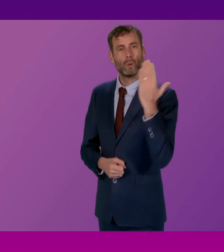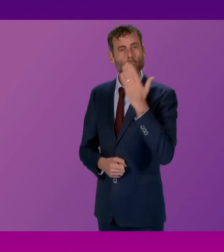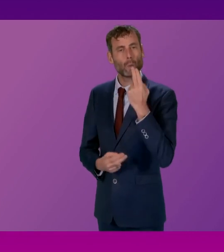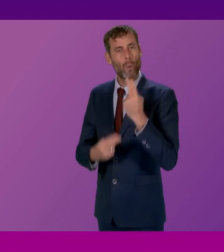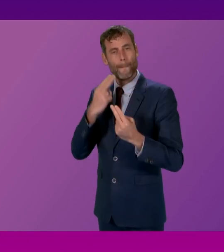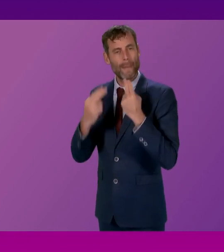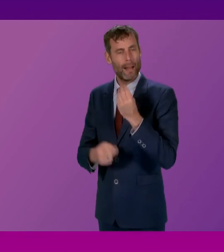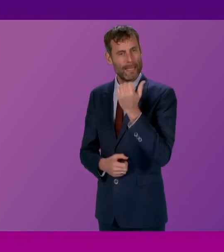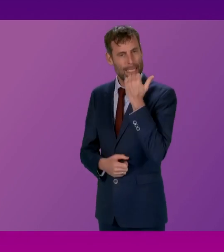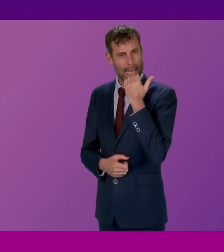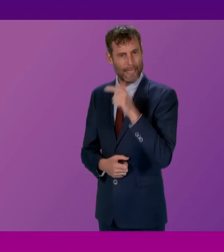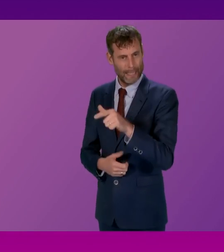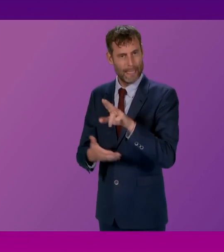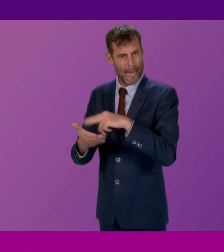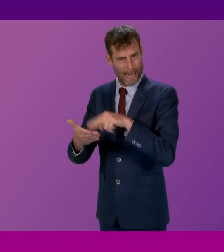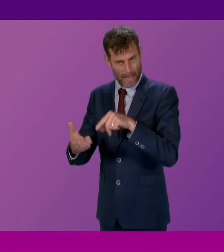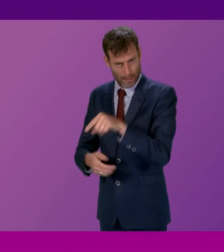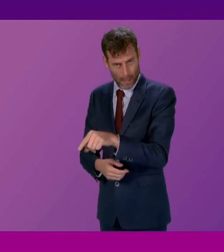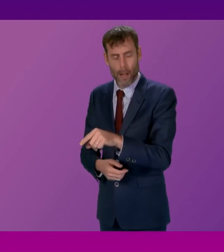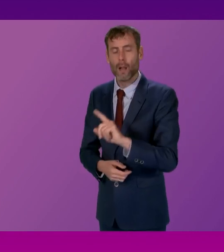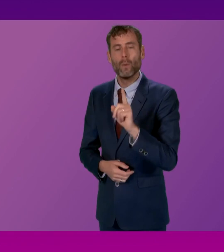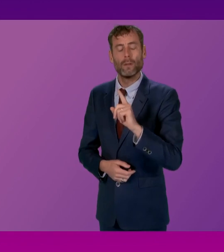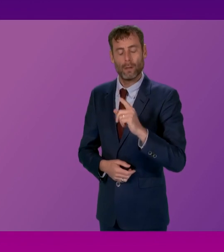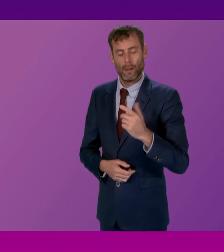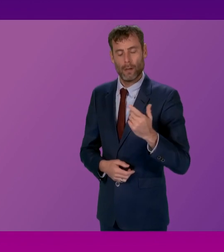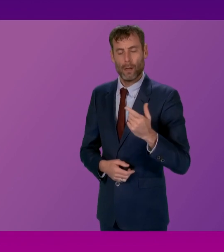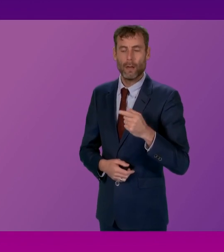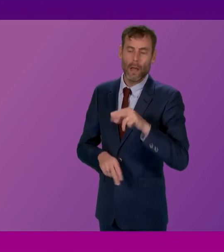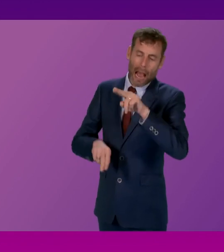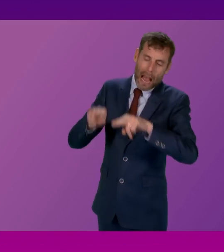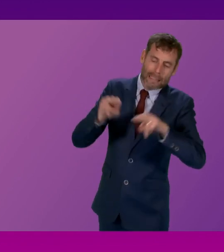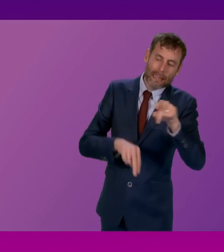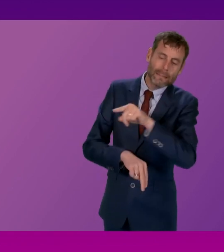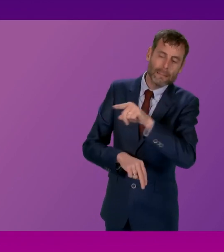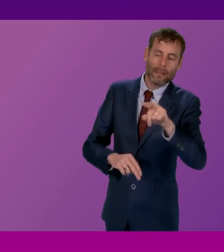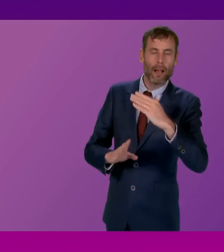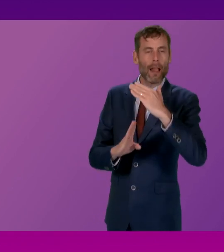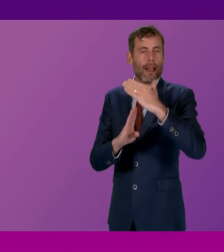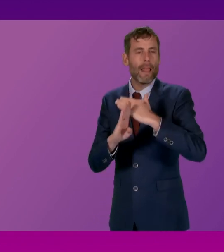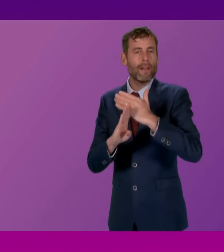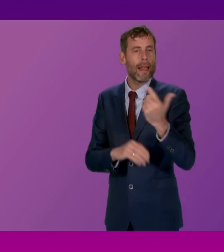“income thresholds for free school meal eligibility have barely risen in the last twenty years.”